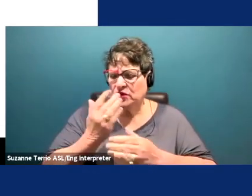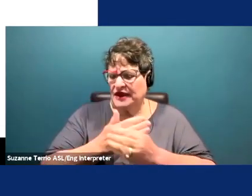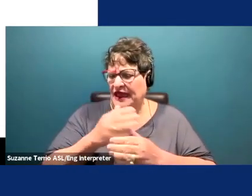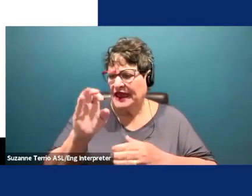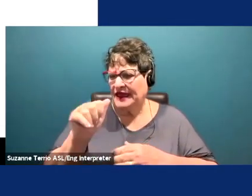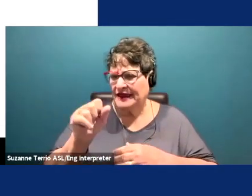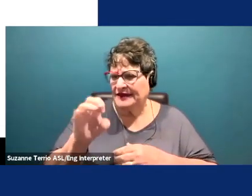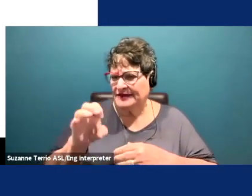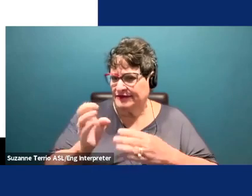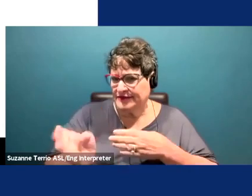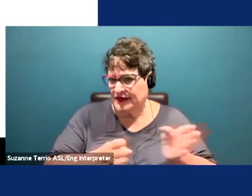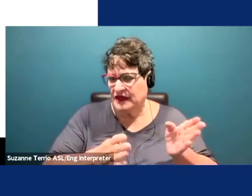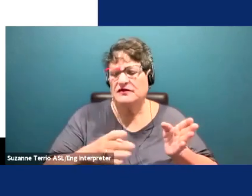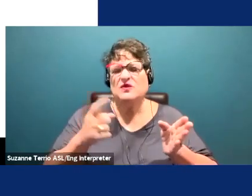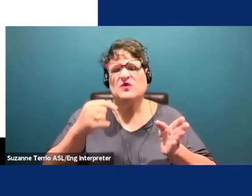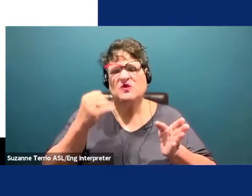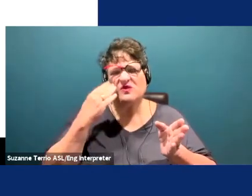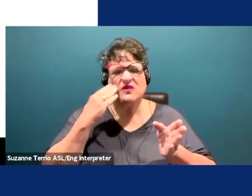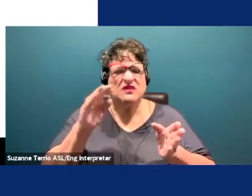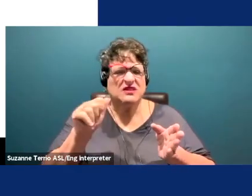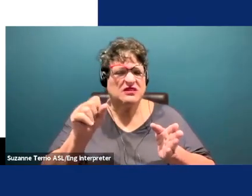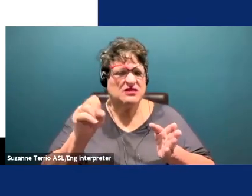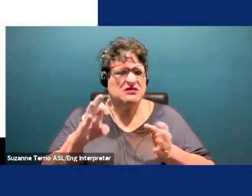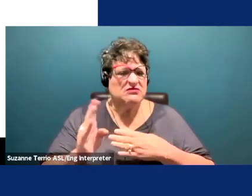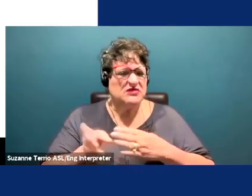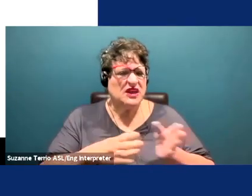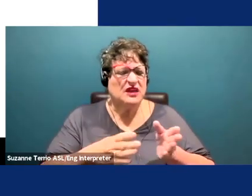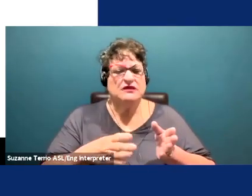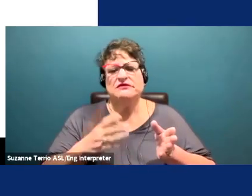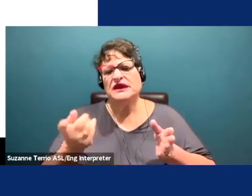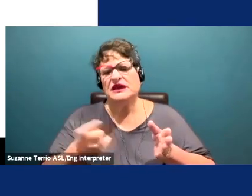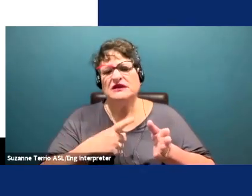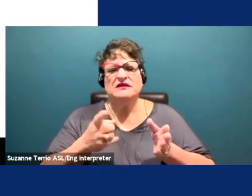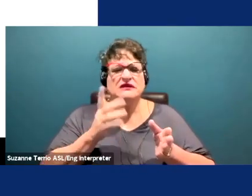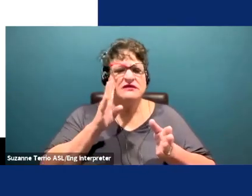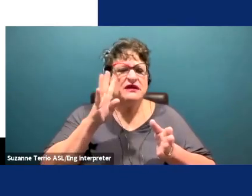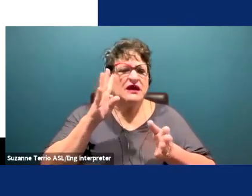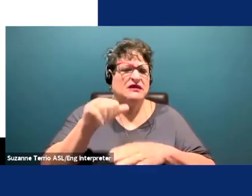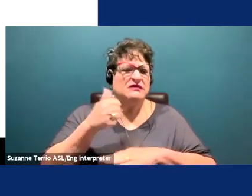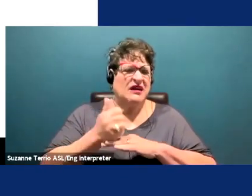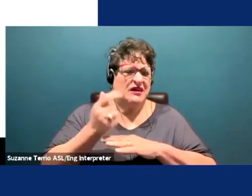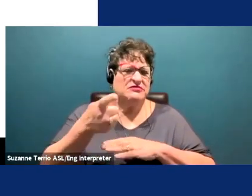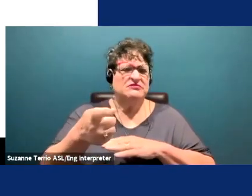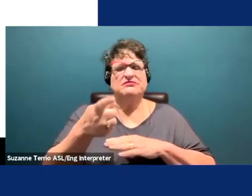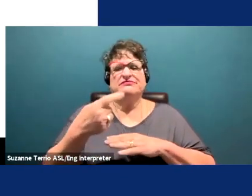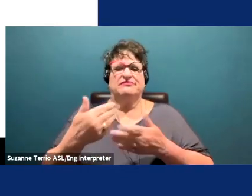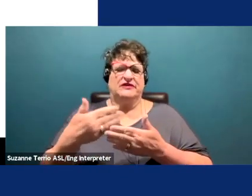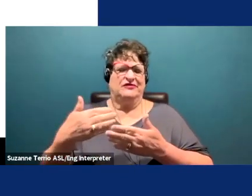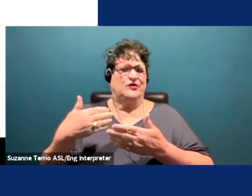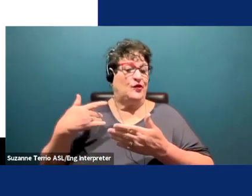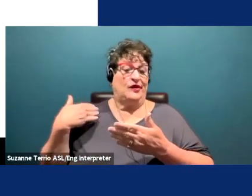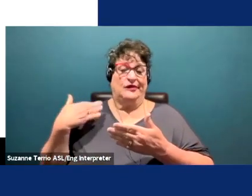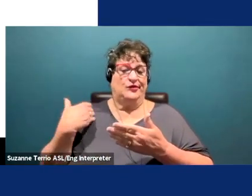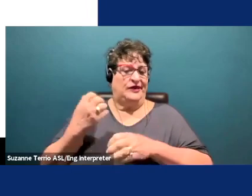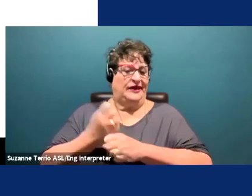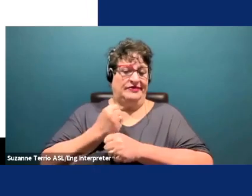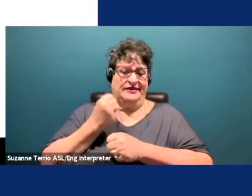that case plan is designed before we get more information about the person's disability. So we want to ask all those questions